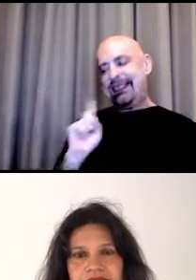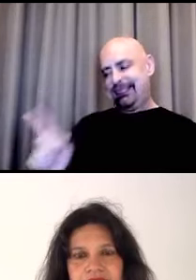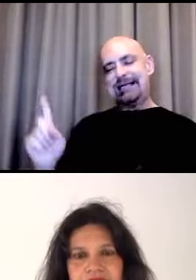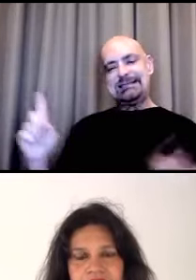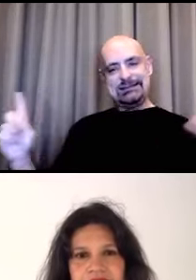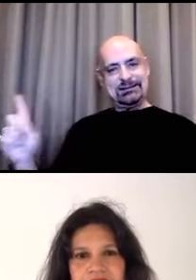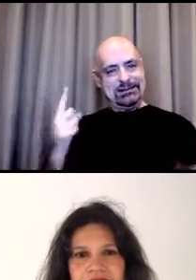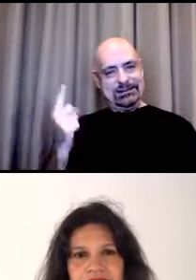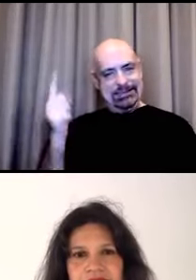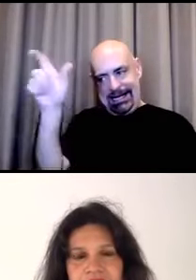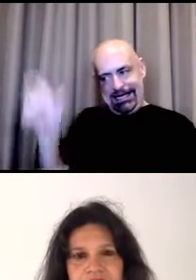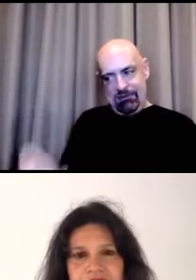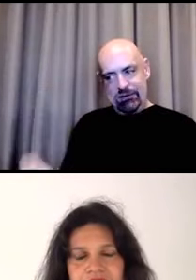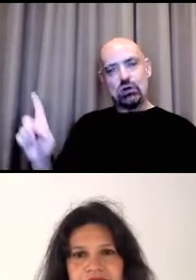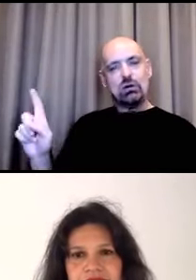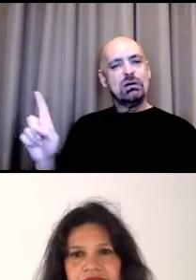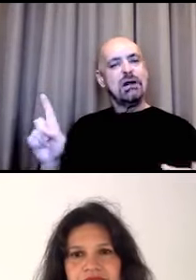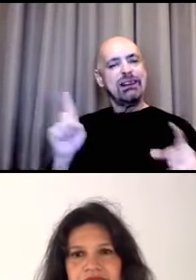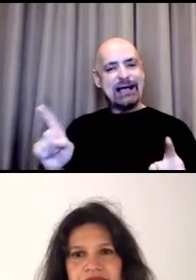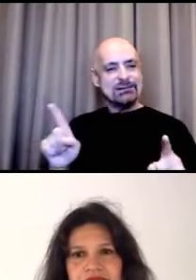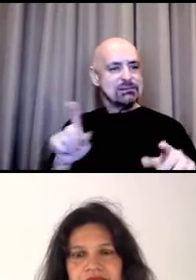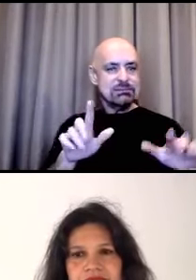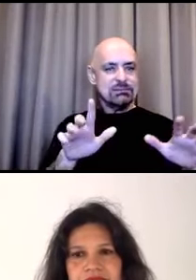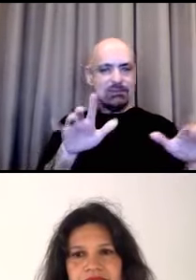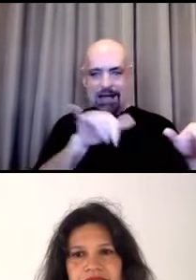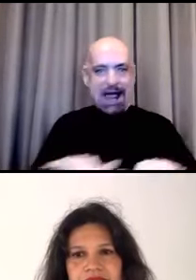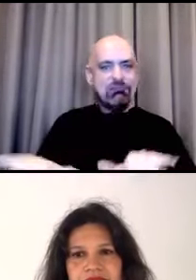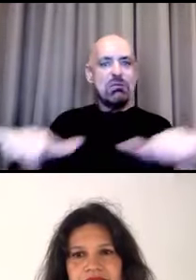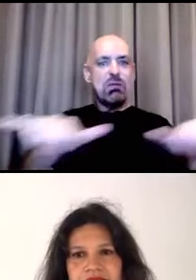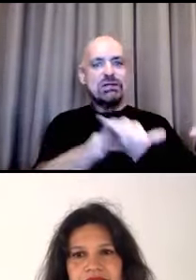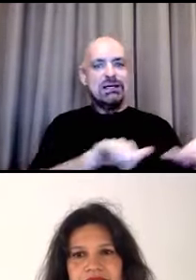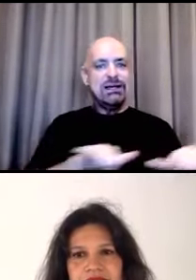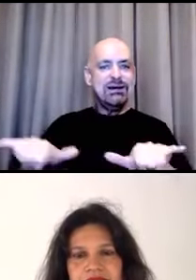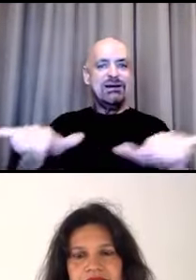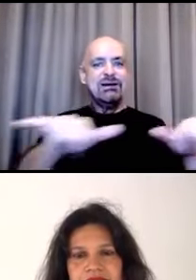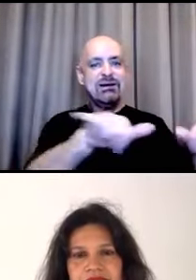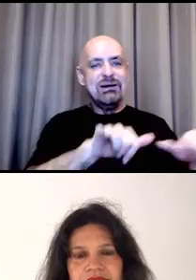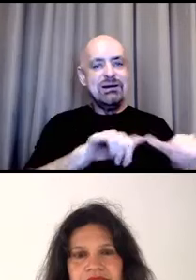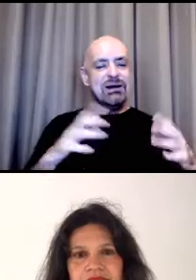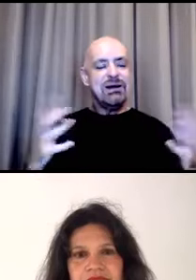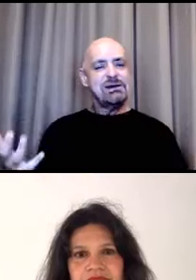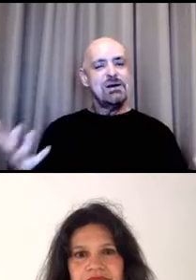AMARTYA SEN: No I this is is very interesting question. I think it was best